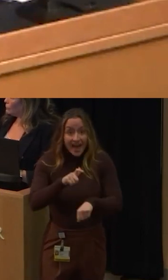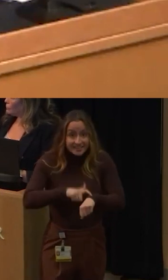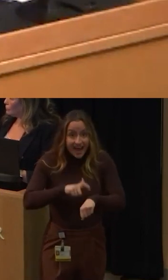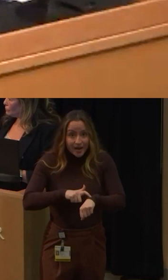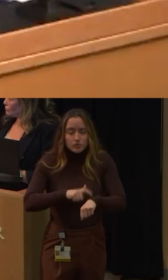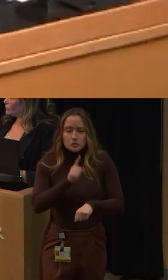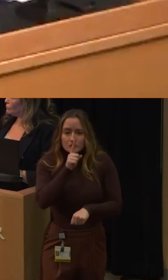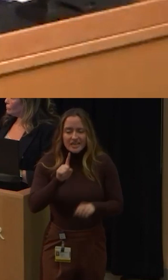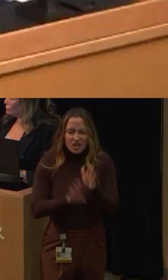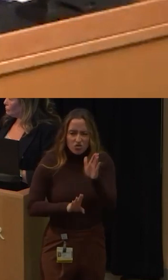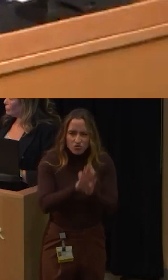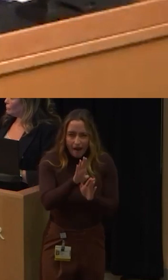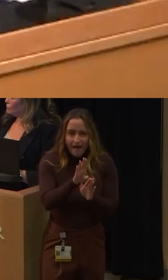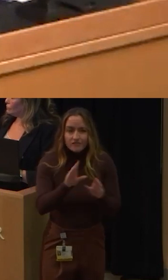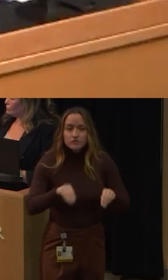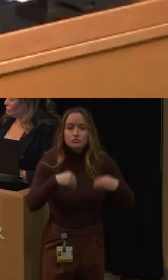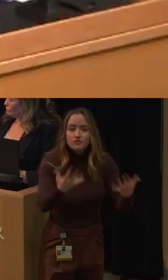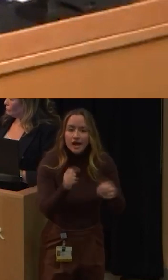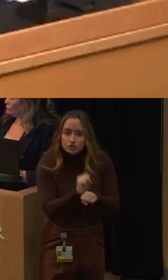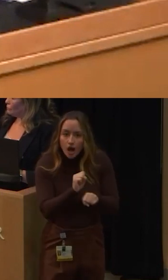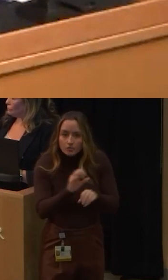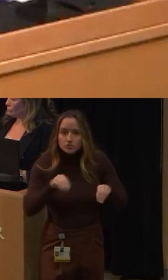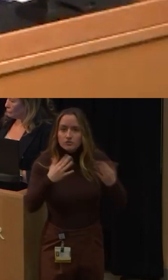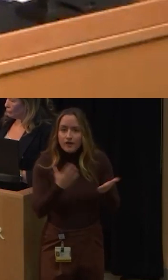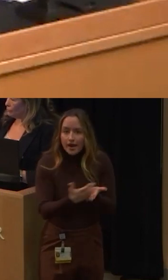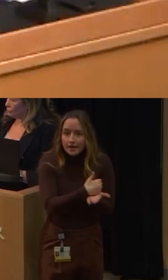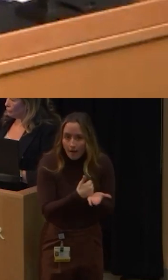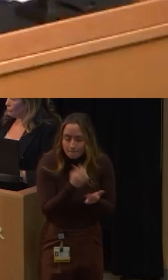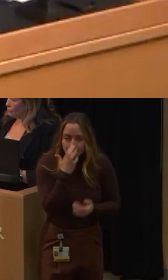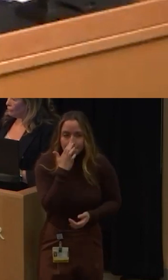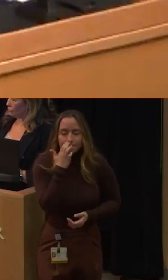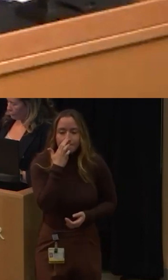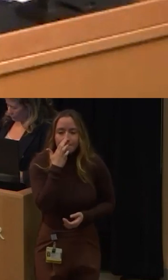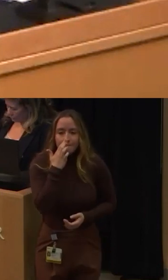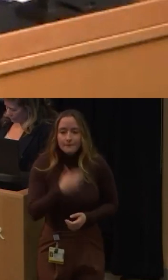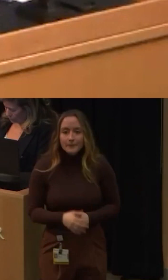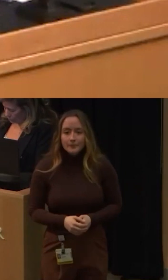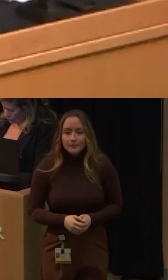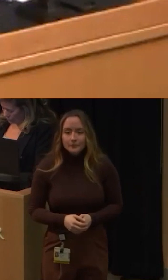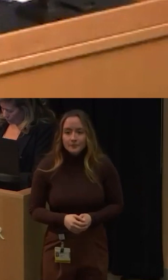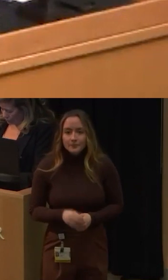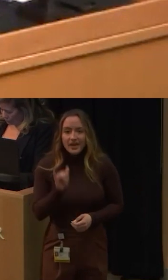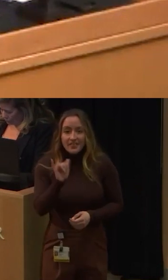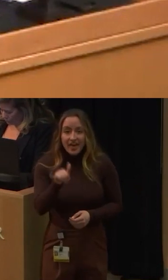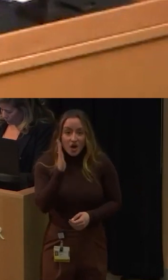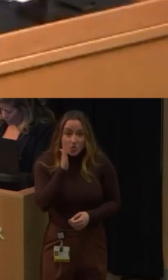that allowed people to buy houses, raise their families, and be, you know, somewhat successful,